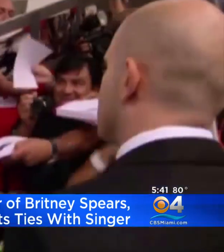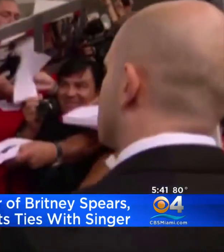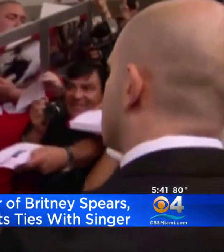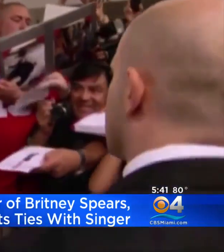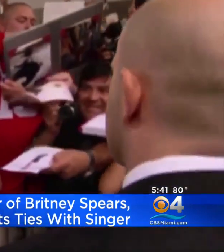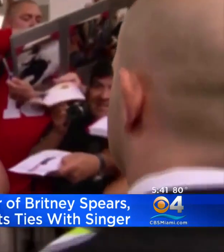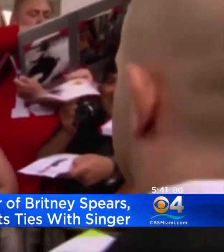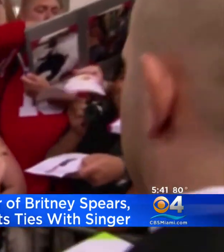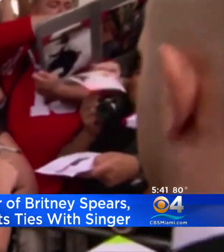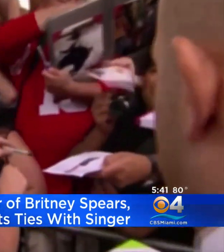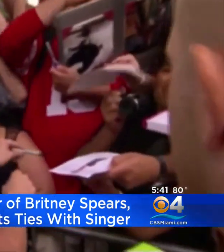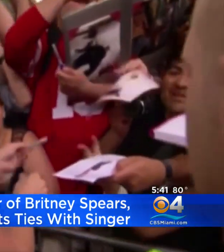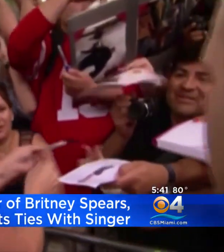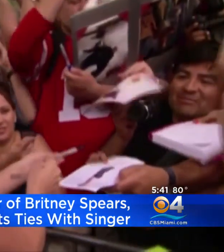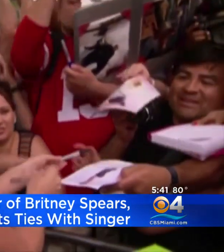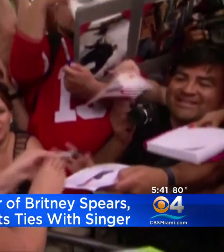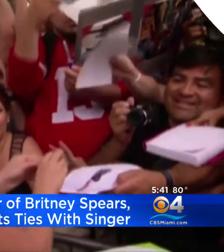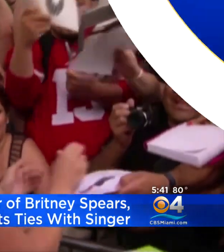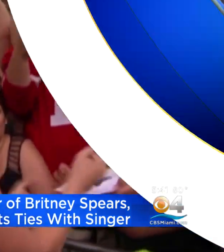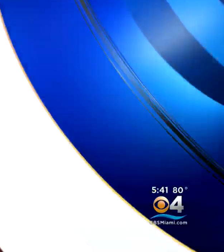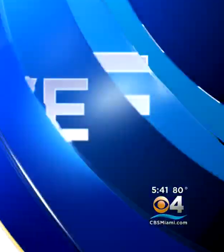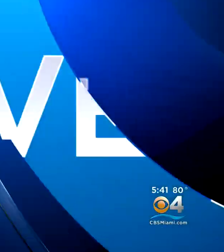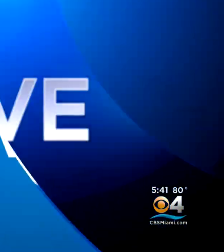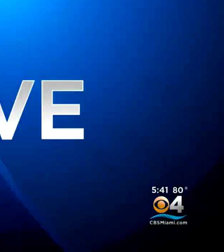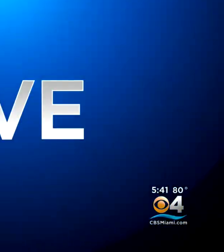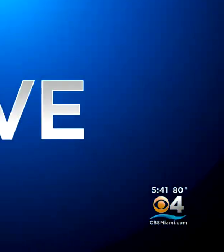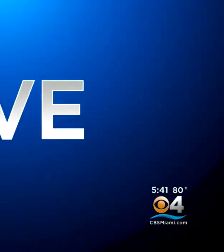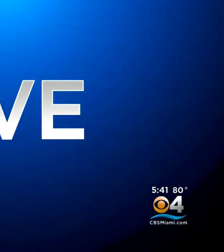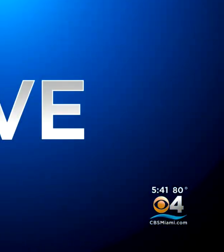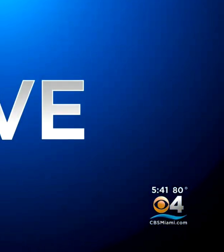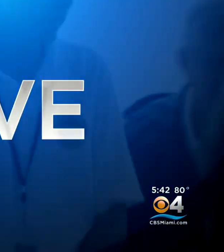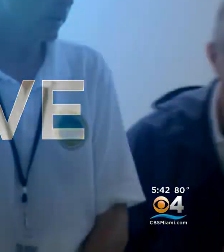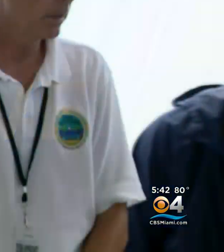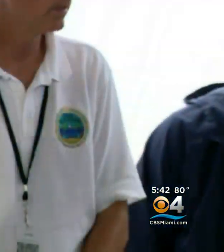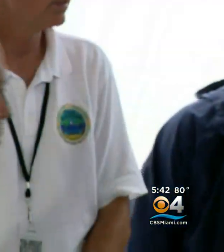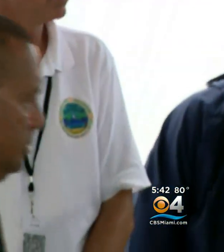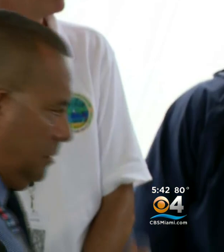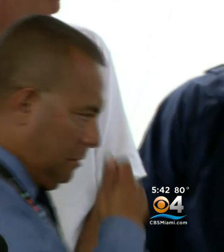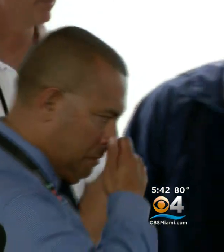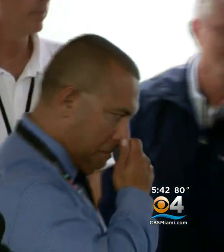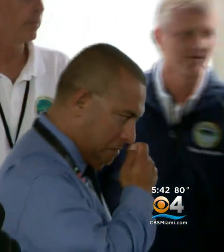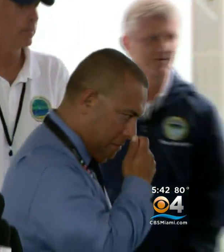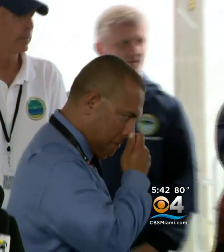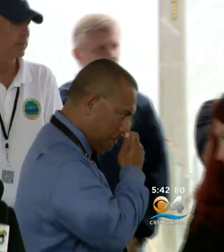WITH SPEARS AND MORE THAN TWO YEARS AND RUDOLPH HAS WORKED WITH SPEARS SINCE HER BREAKOUT SINGLE BABY ONE MORE TIME IN 1988 AND HIS REGULATION COMES TWO WEEKS AFTER HER CLAIM DURING A COURT HEARING SHE WAS